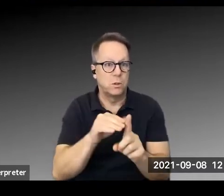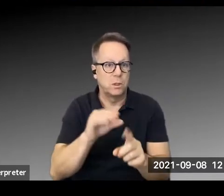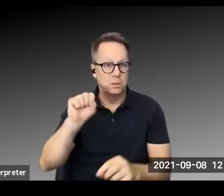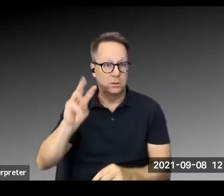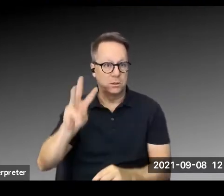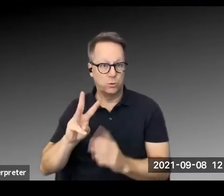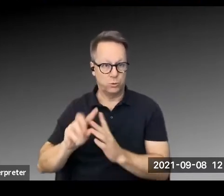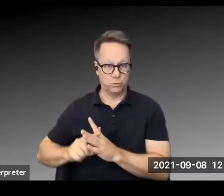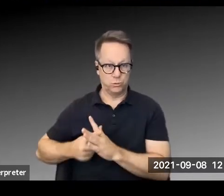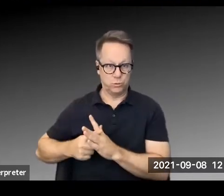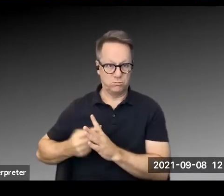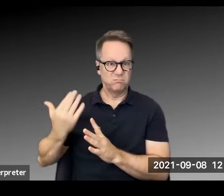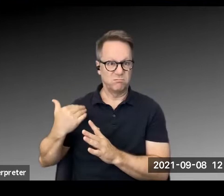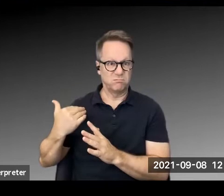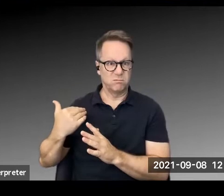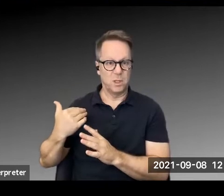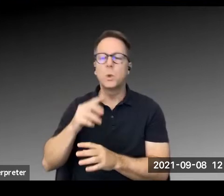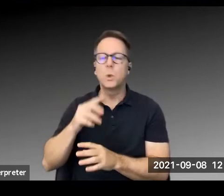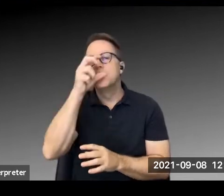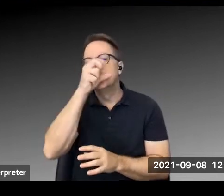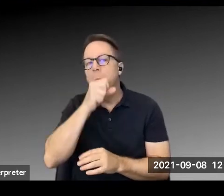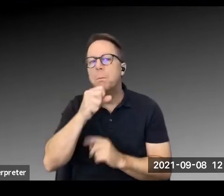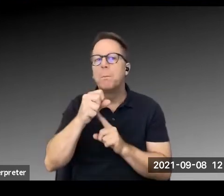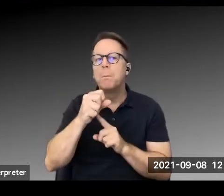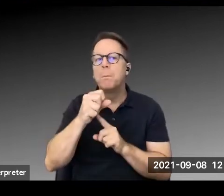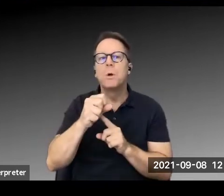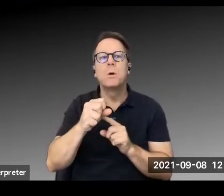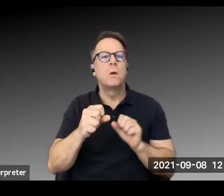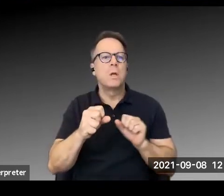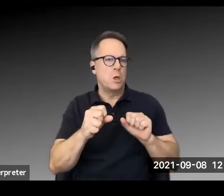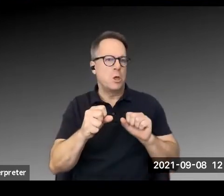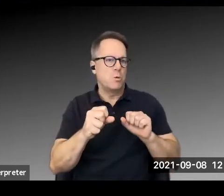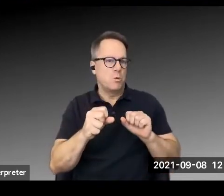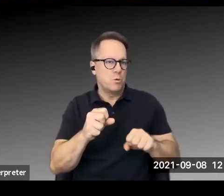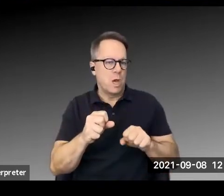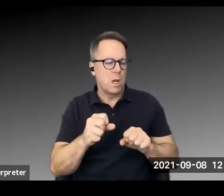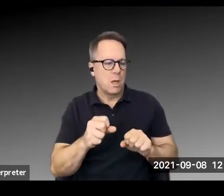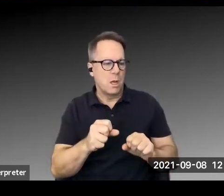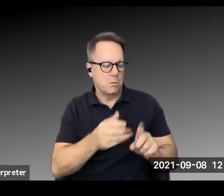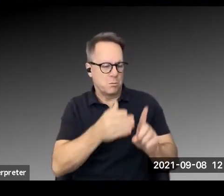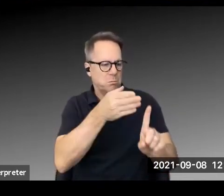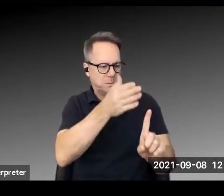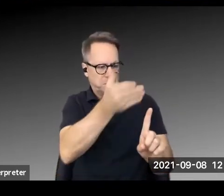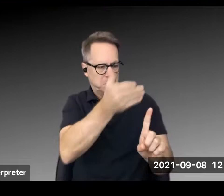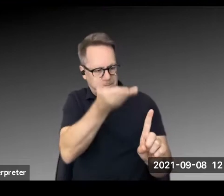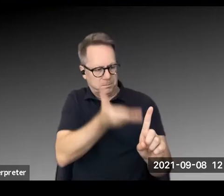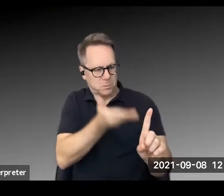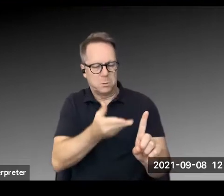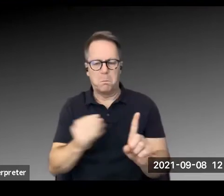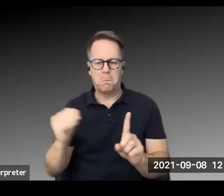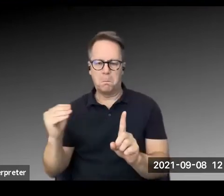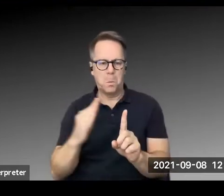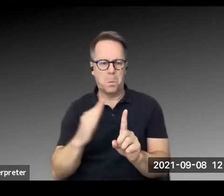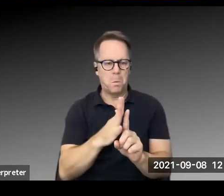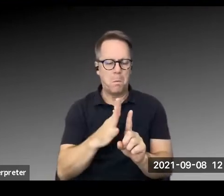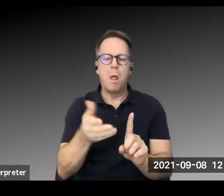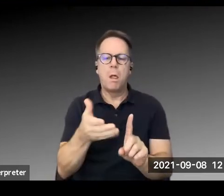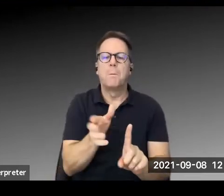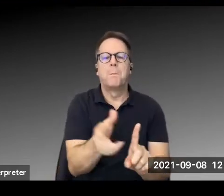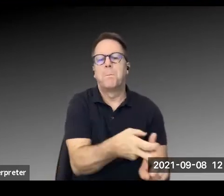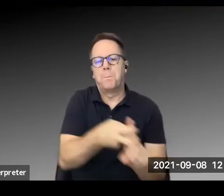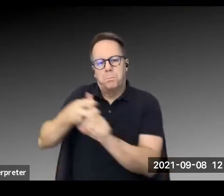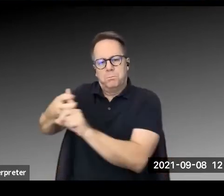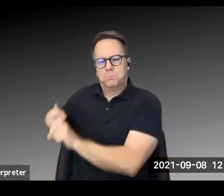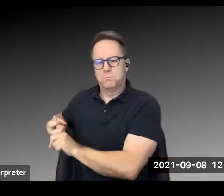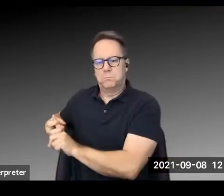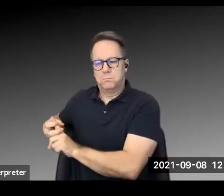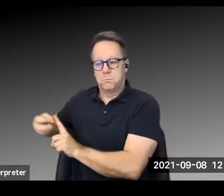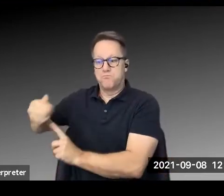It really was assuming that you could snip off a contagious individual from a larger group, without ever having parties know each other.